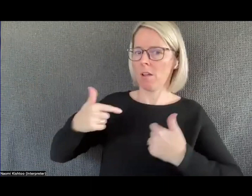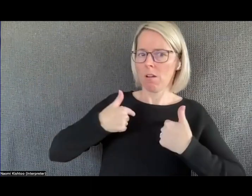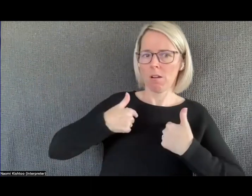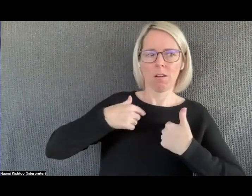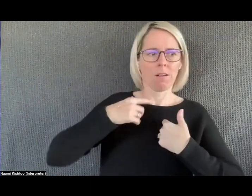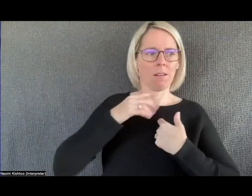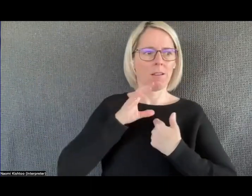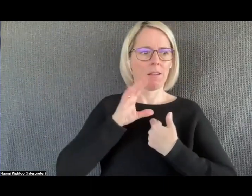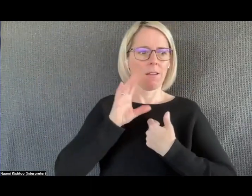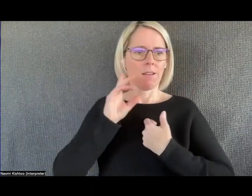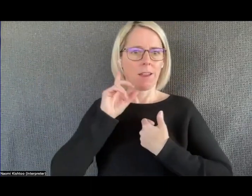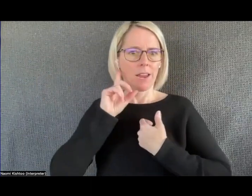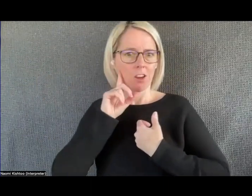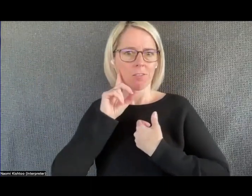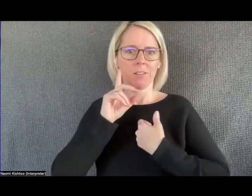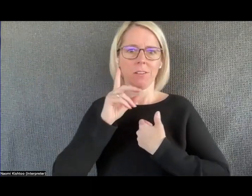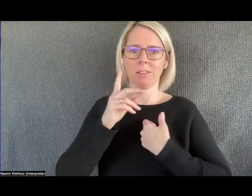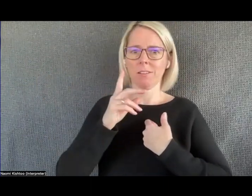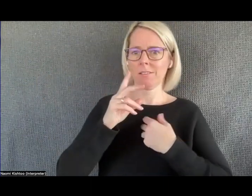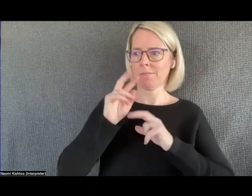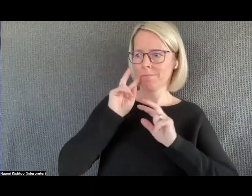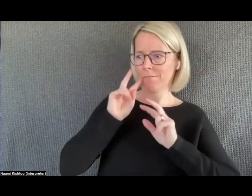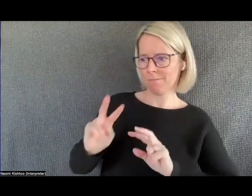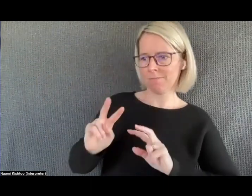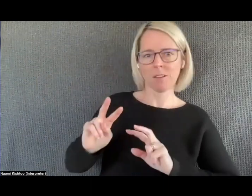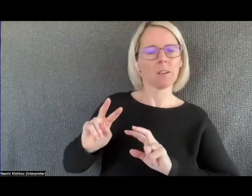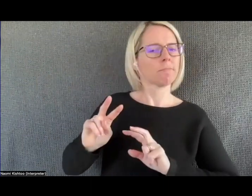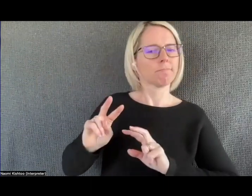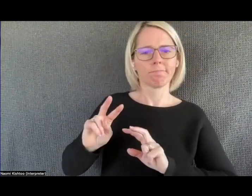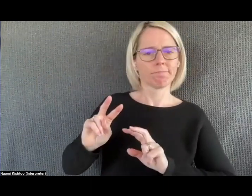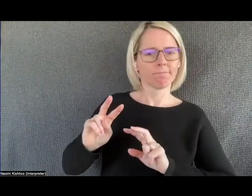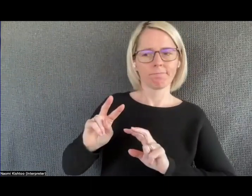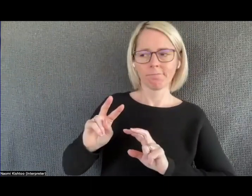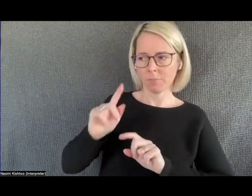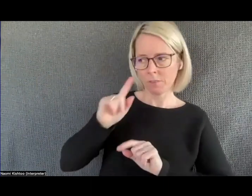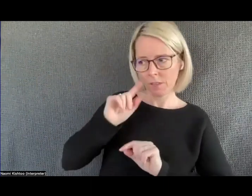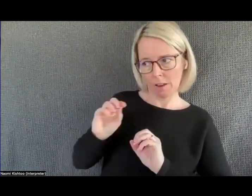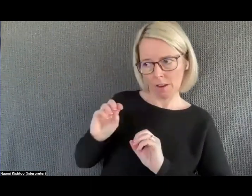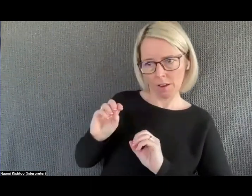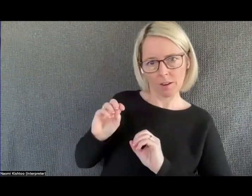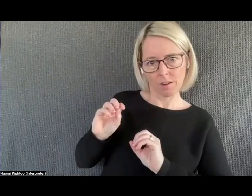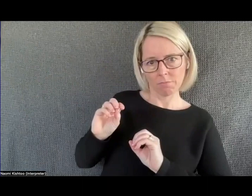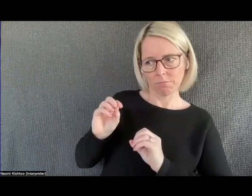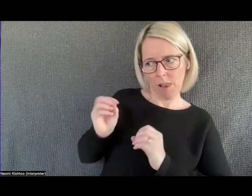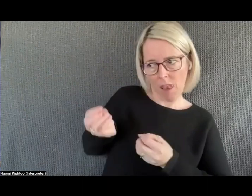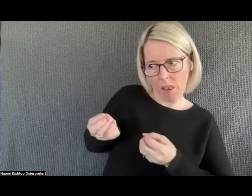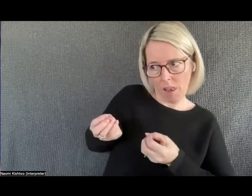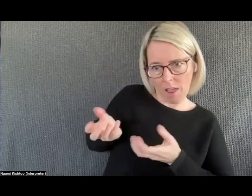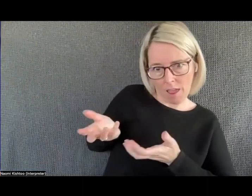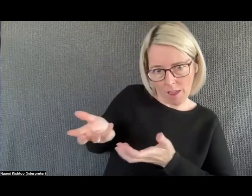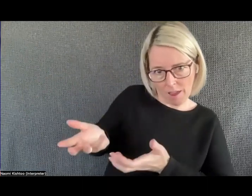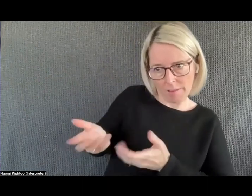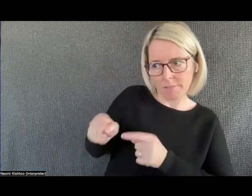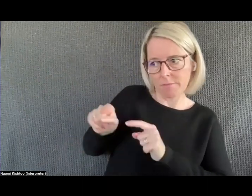to explore it and eventually you may then be able to lead them back to that bit you’d like them